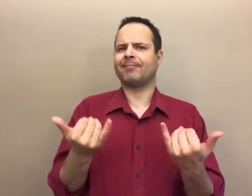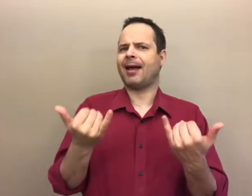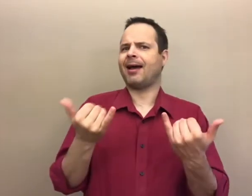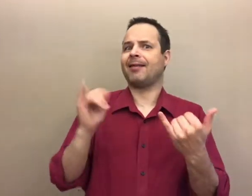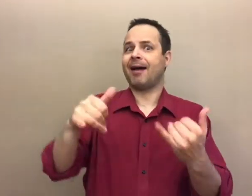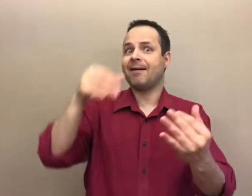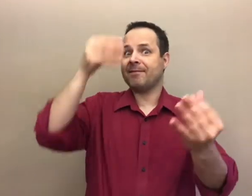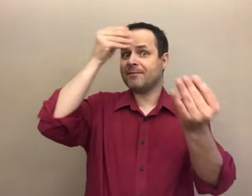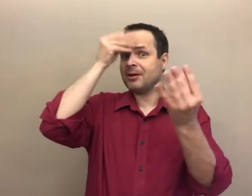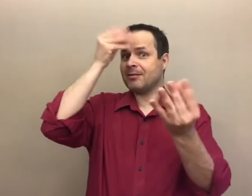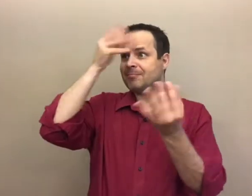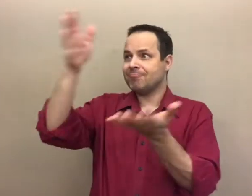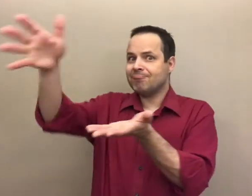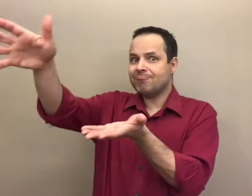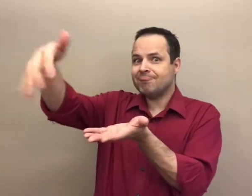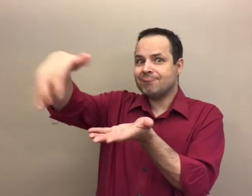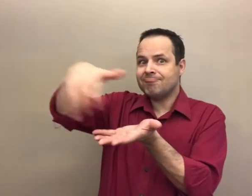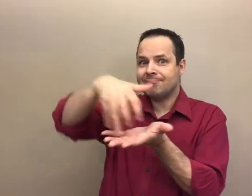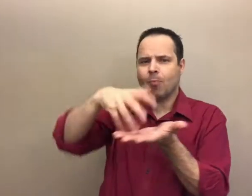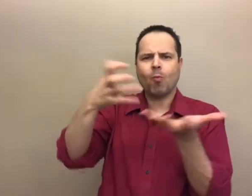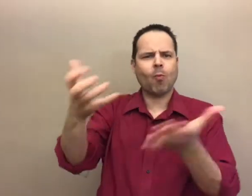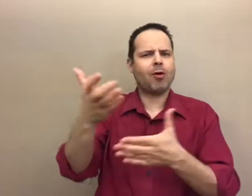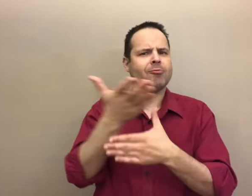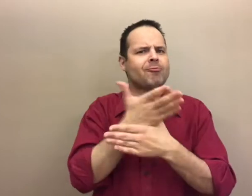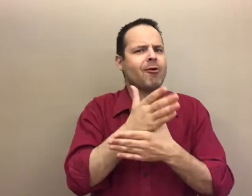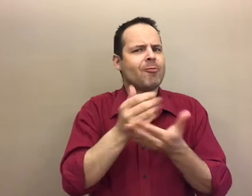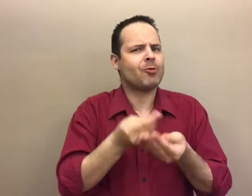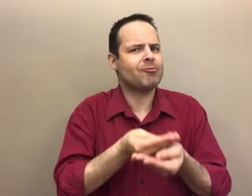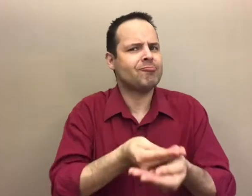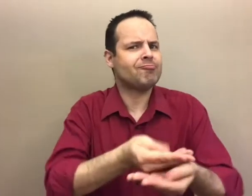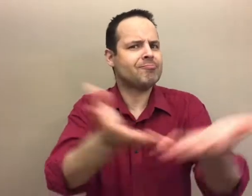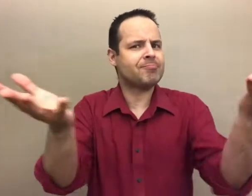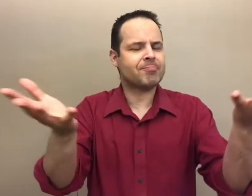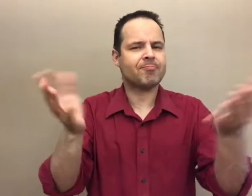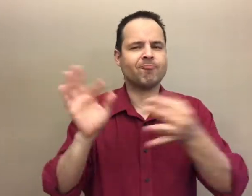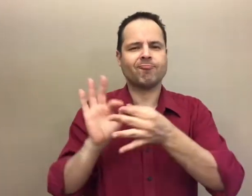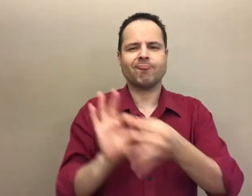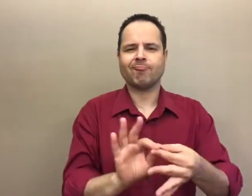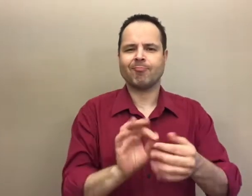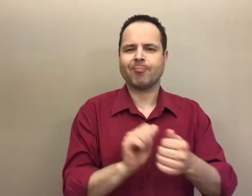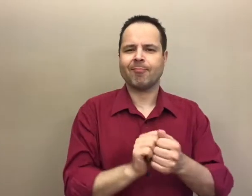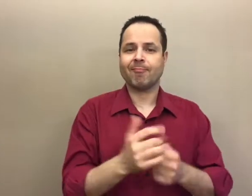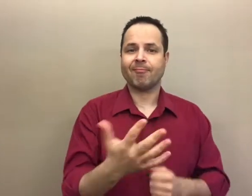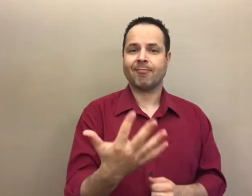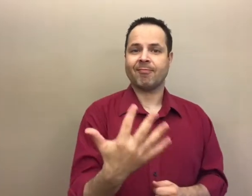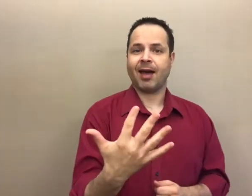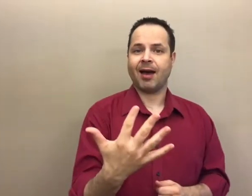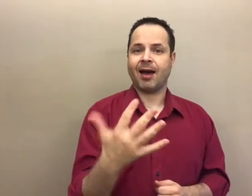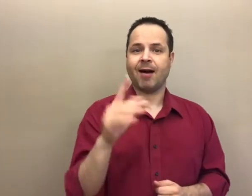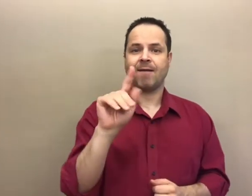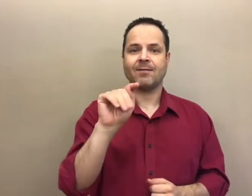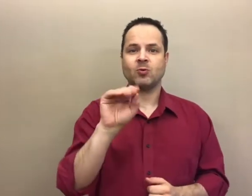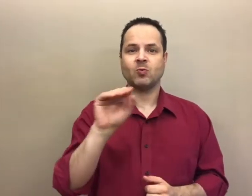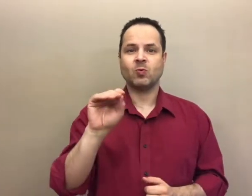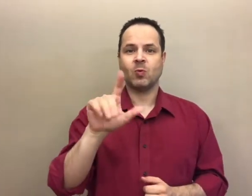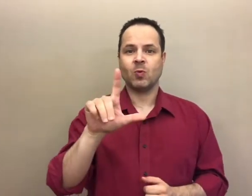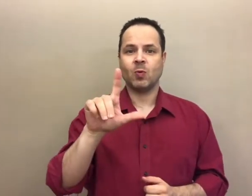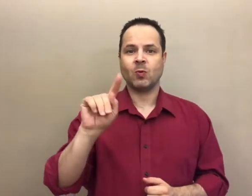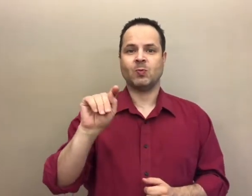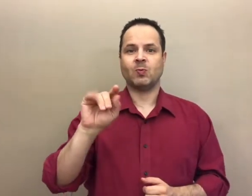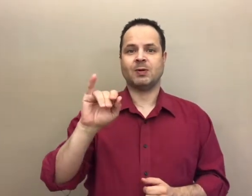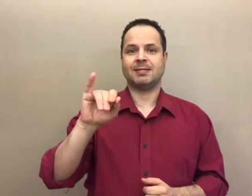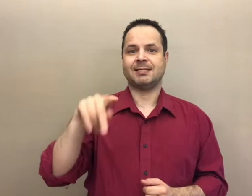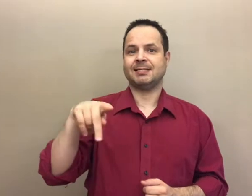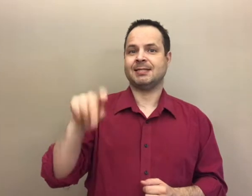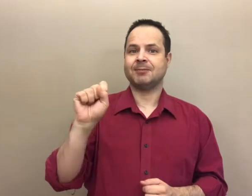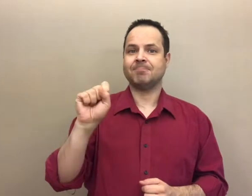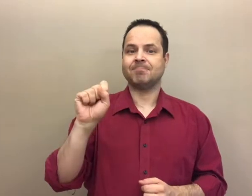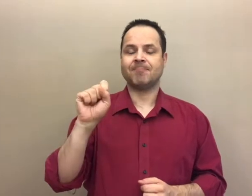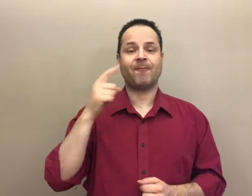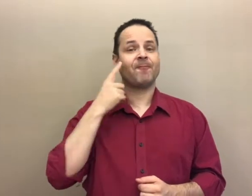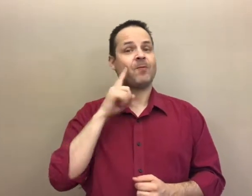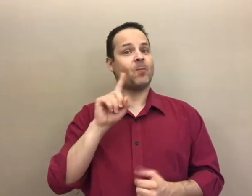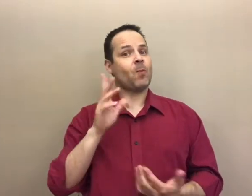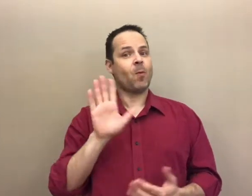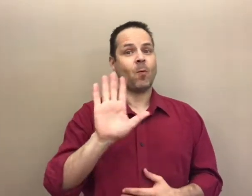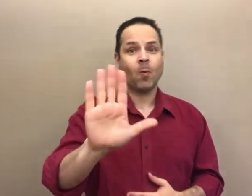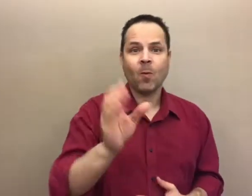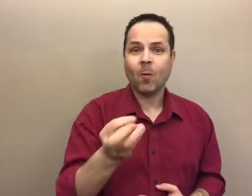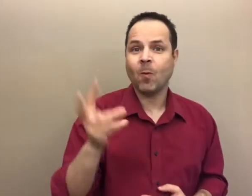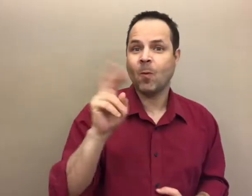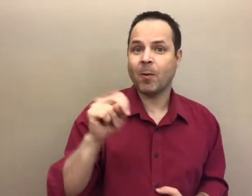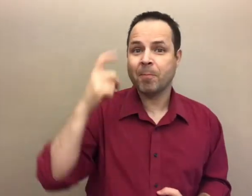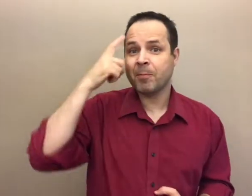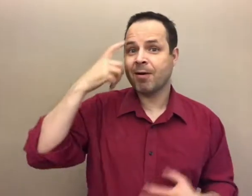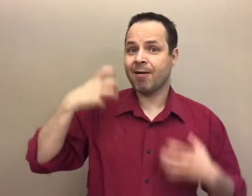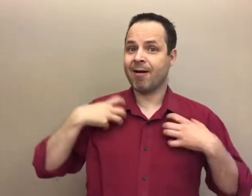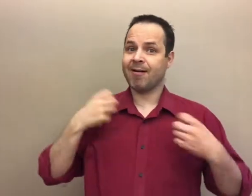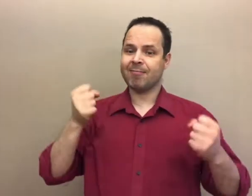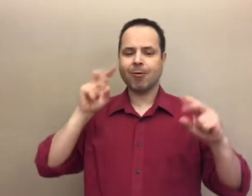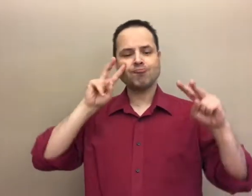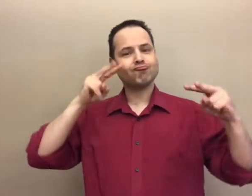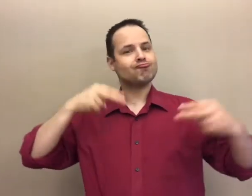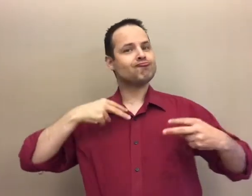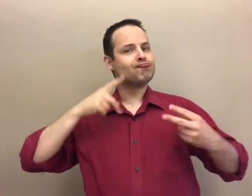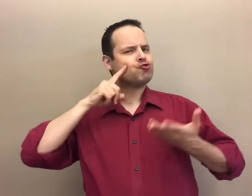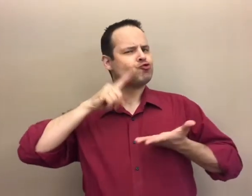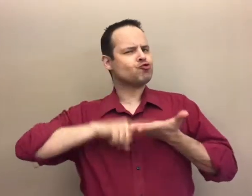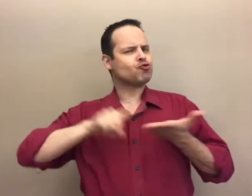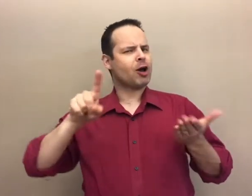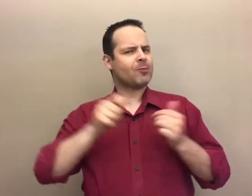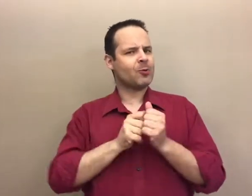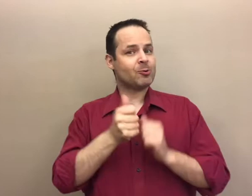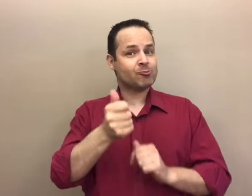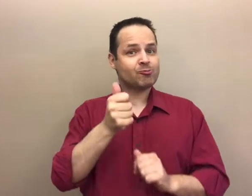The information we want to share is related to 5 tooltips for your own mental health so you can “check on yourself”.